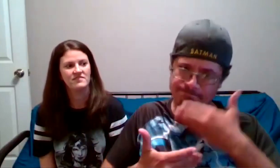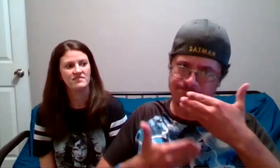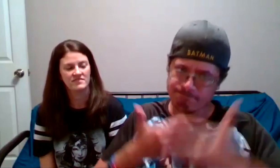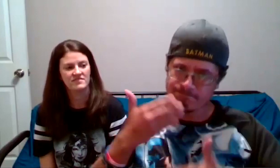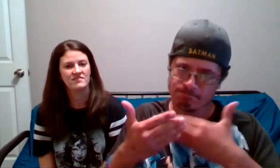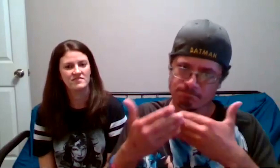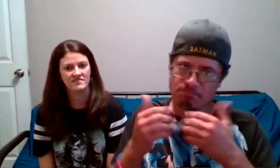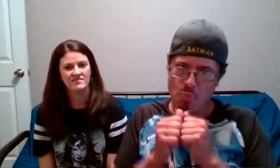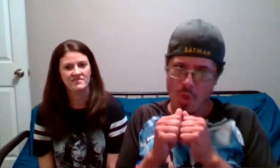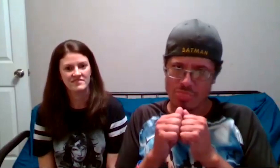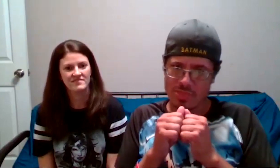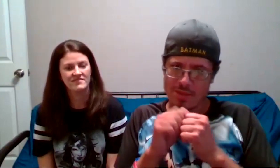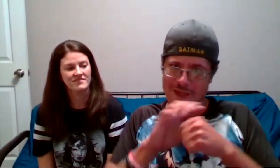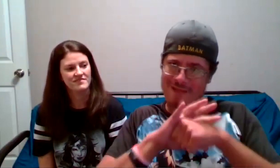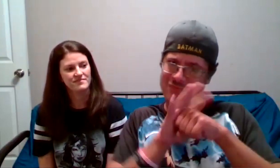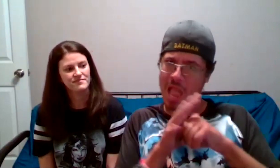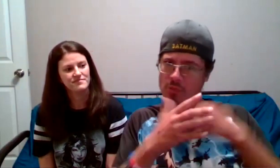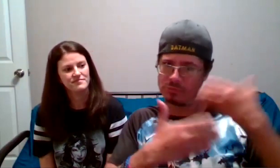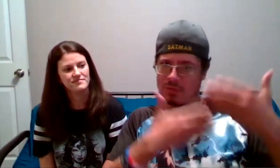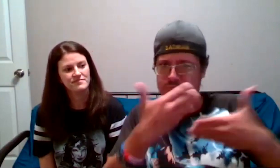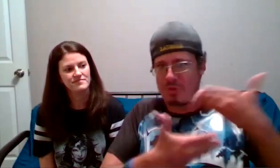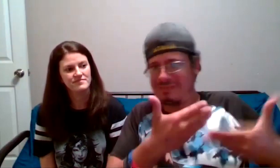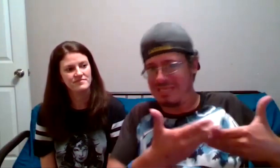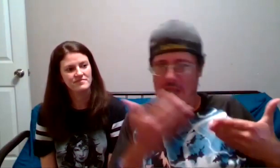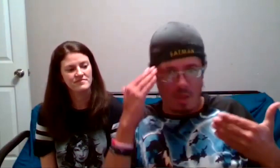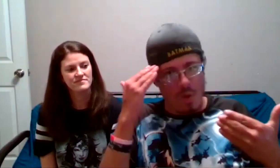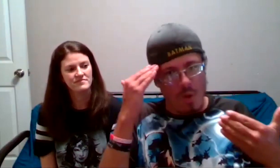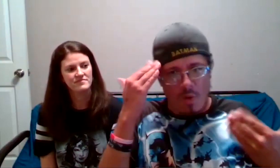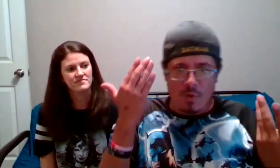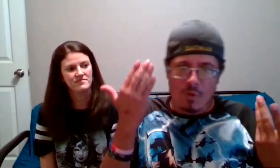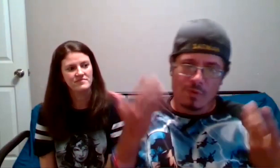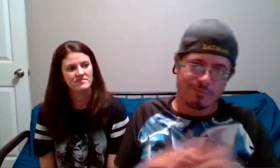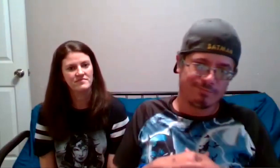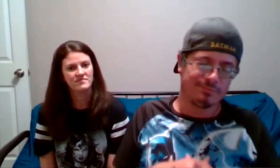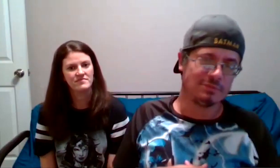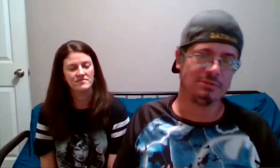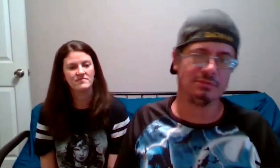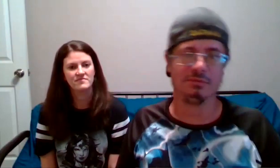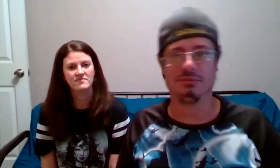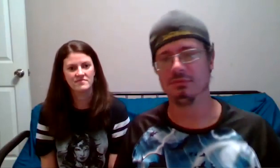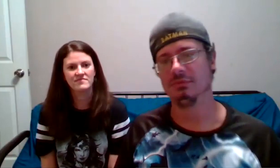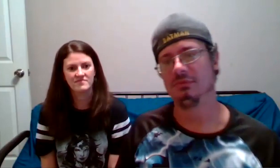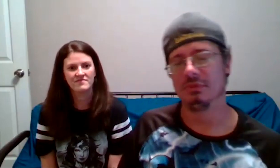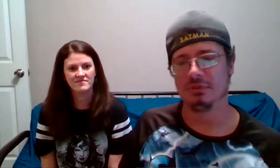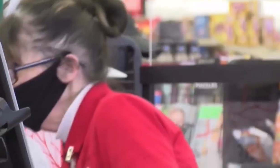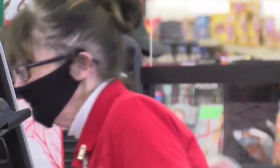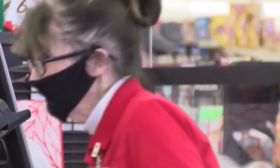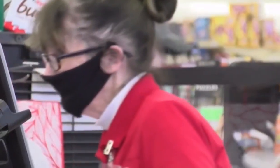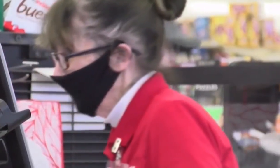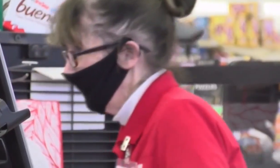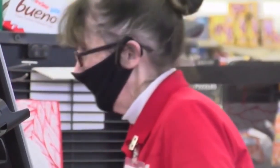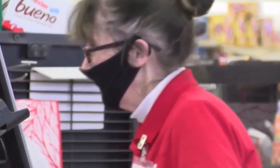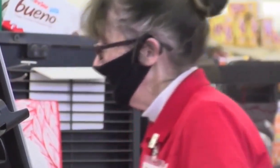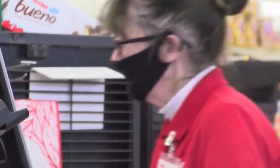BOTH DEAF, AND RAISING TWO YOUNG BOYS IN BENTON, LOUISIANA.THEY SAY IT'S ALREADY TOUGH TRYING TO COMMUNICATE WITH PEOPLE... BUT NOW THE WEARING OF FACE MASKS